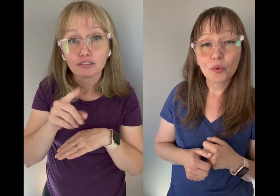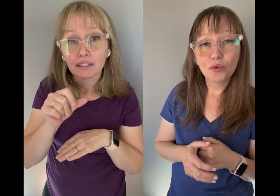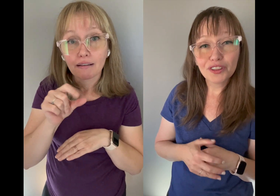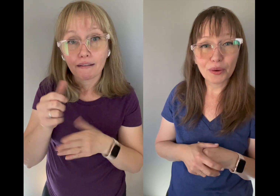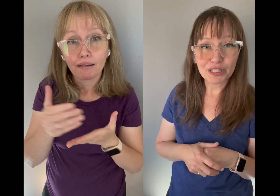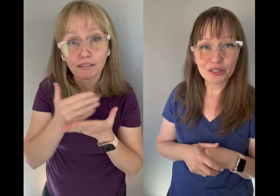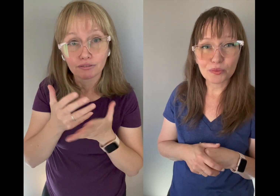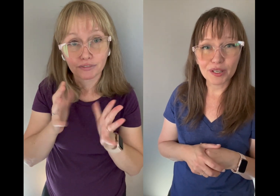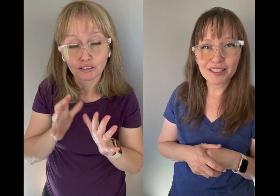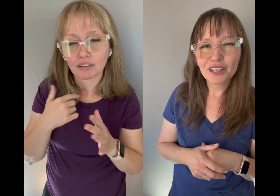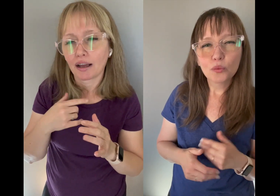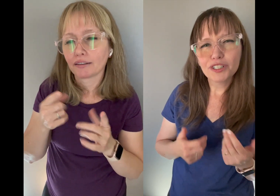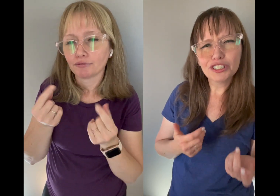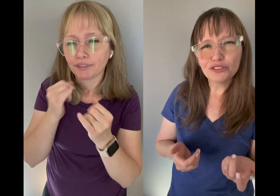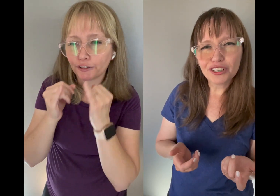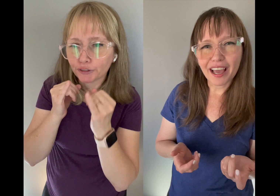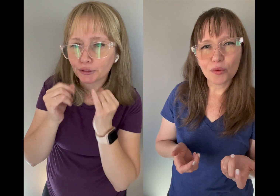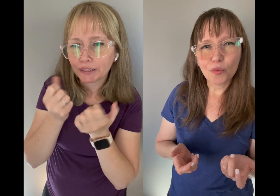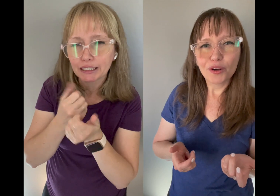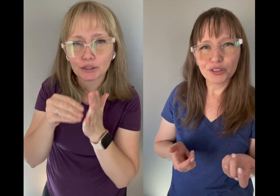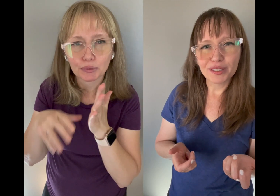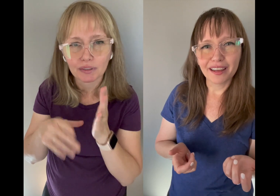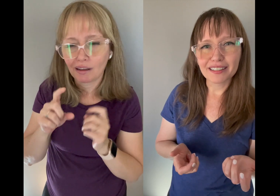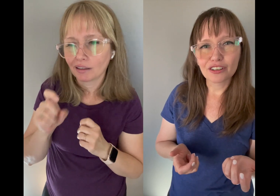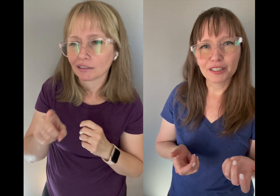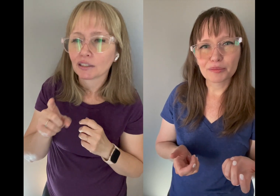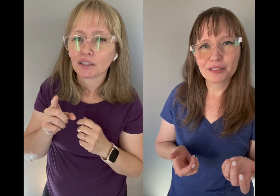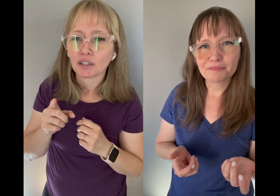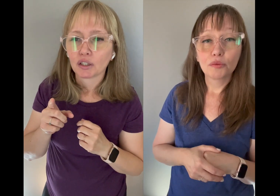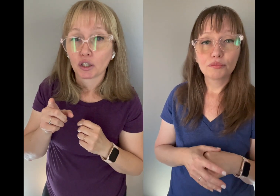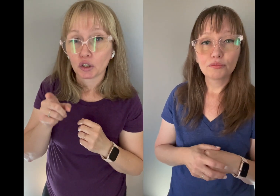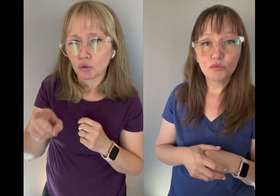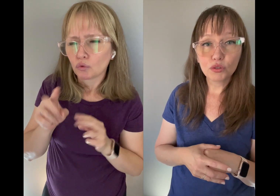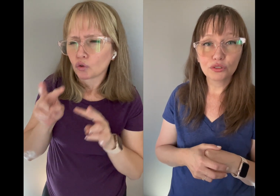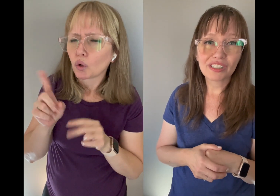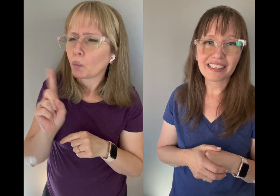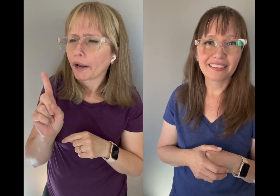one of the questions was what did you look at while viewing the ASL clips most students said